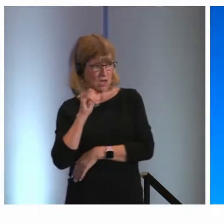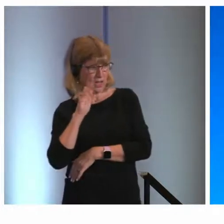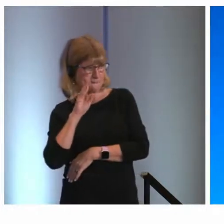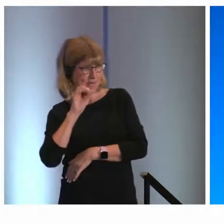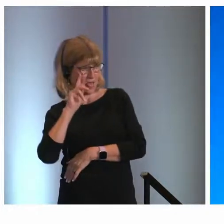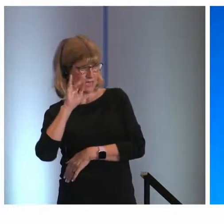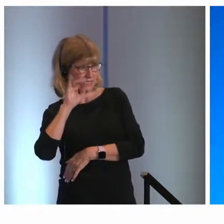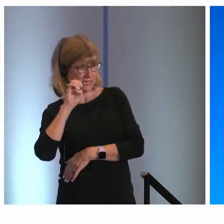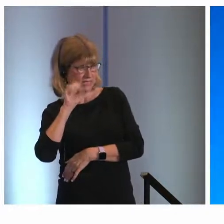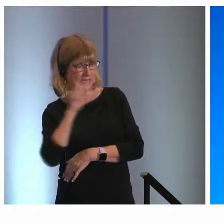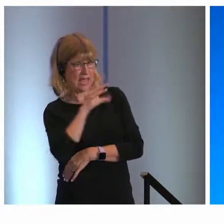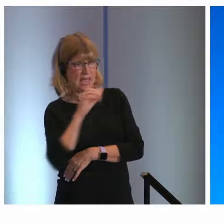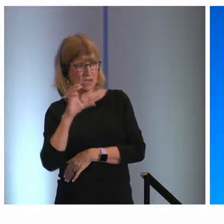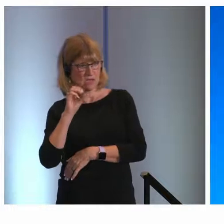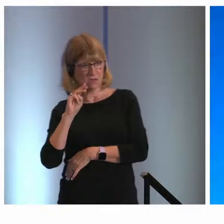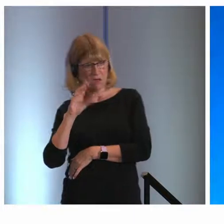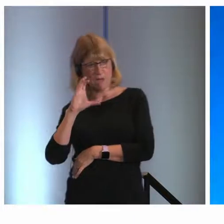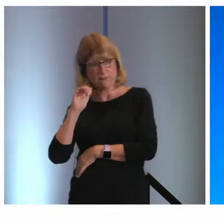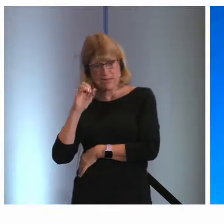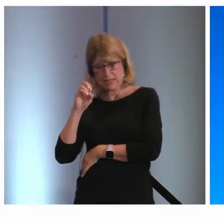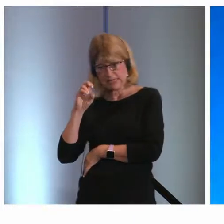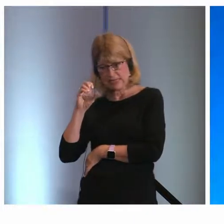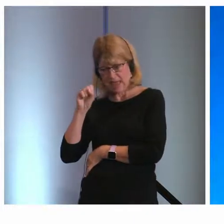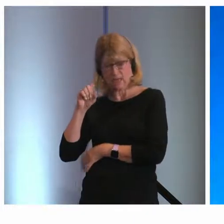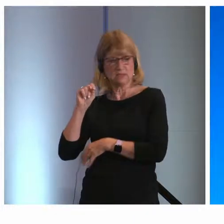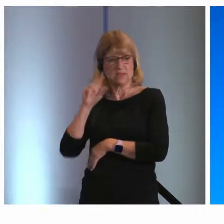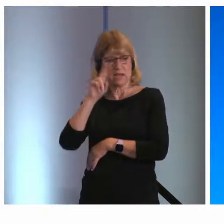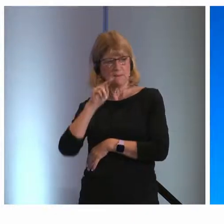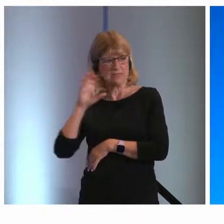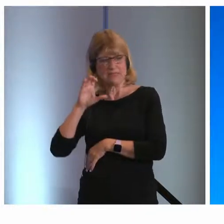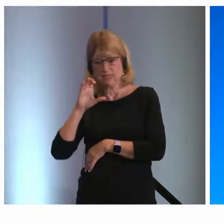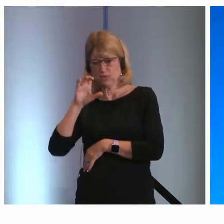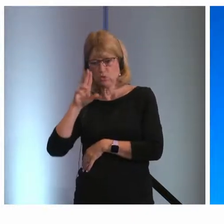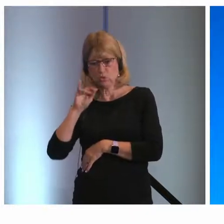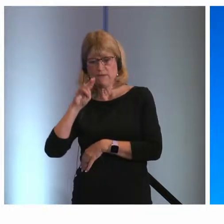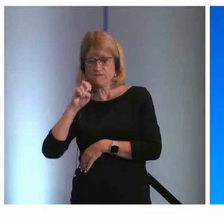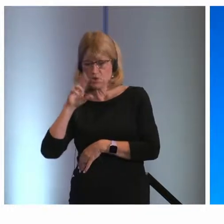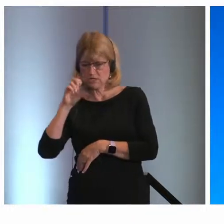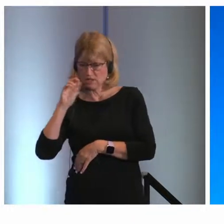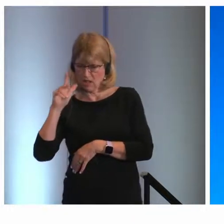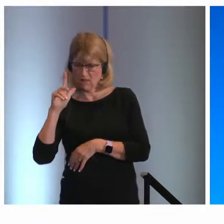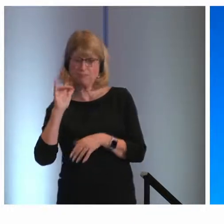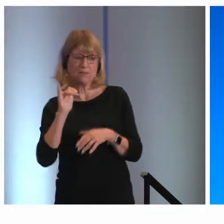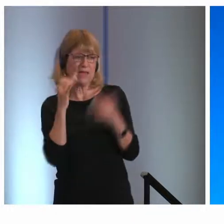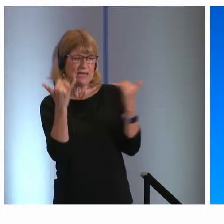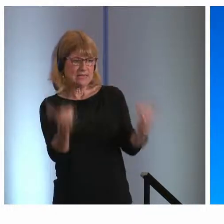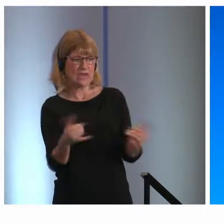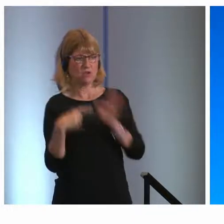their disability resource group, my abilities; and